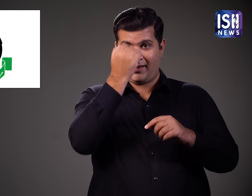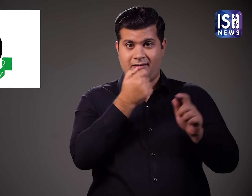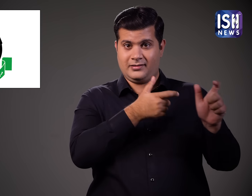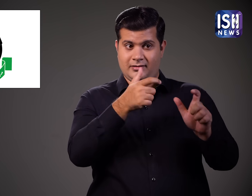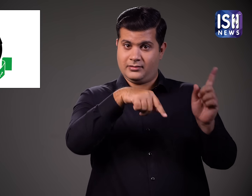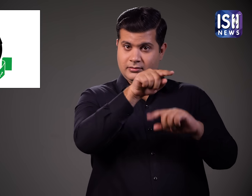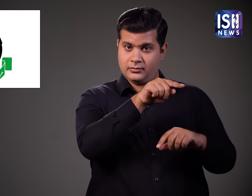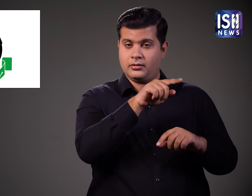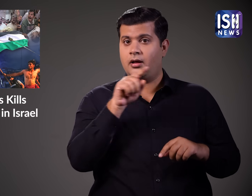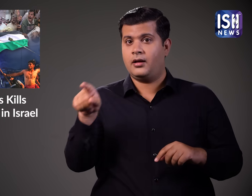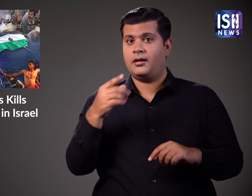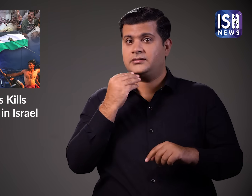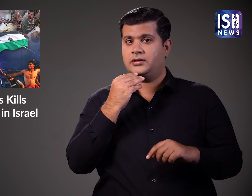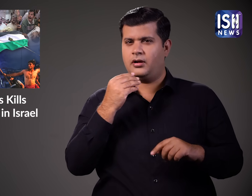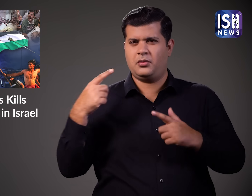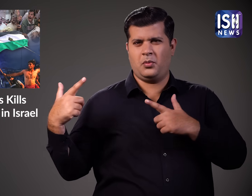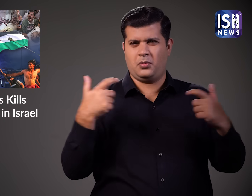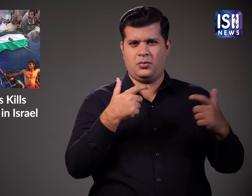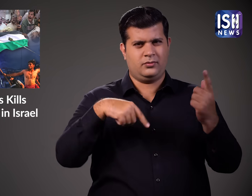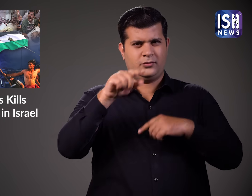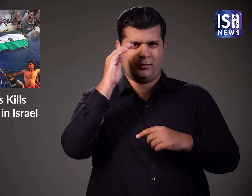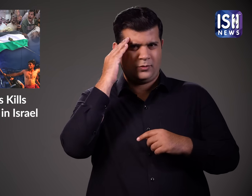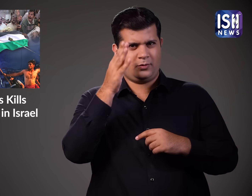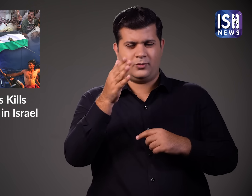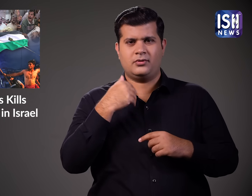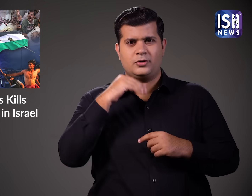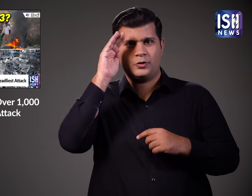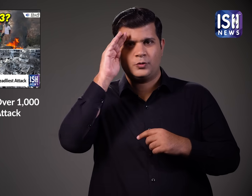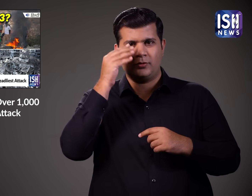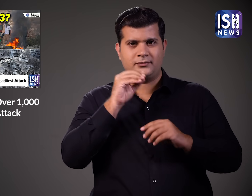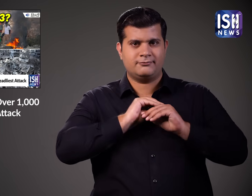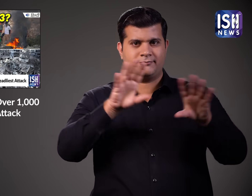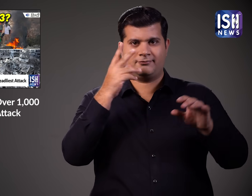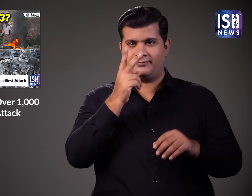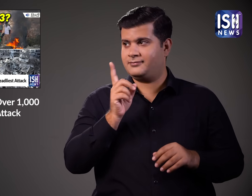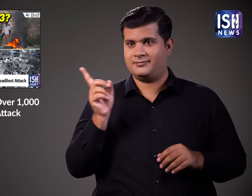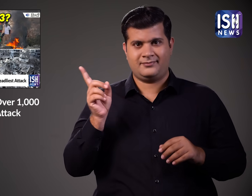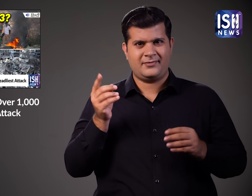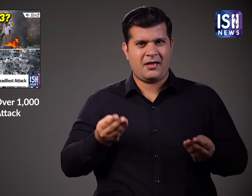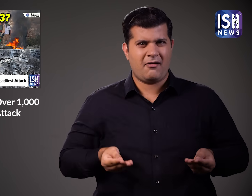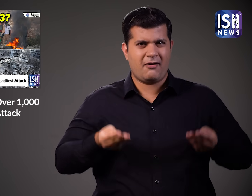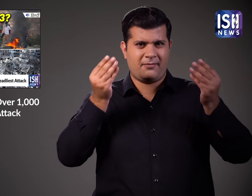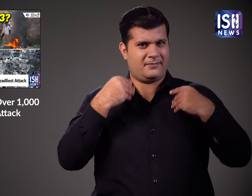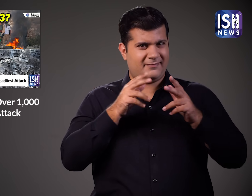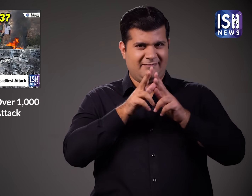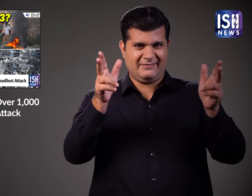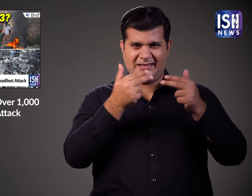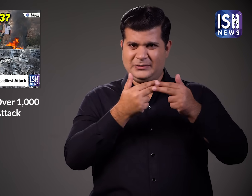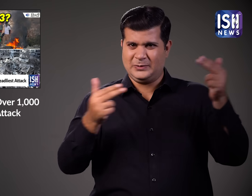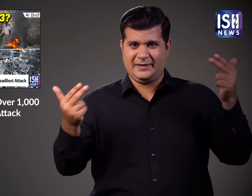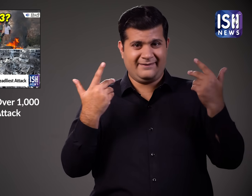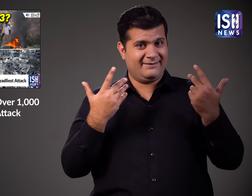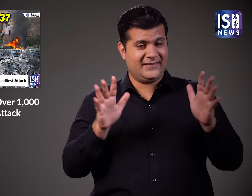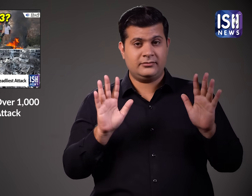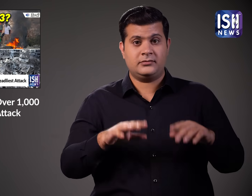We had released the video about the war between Israel and Hamas. You can watch the video on this link.